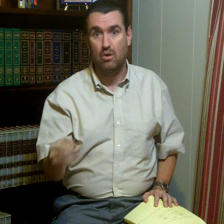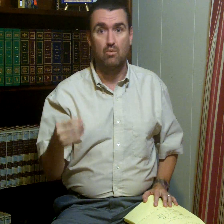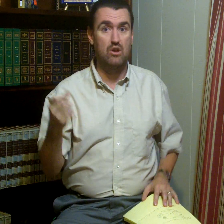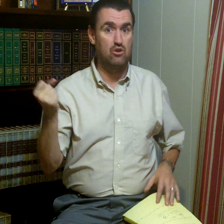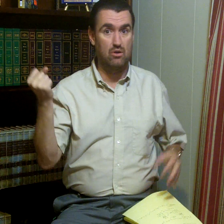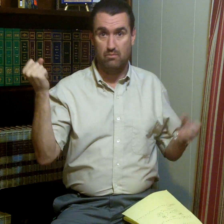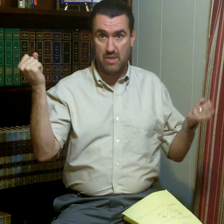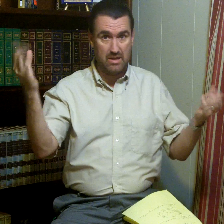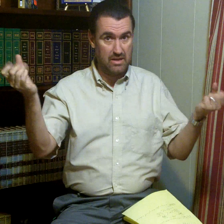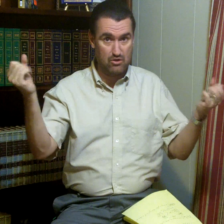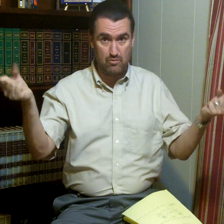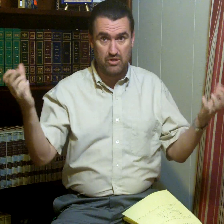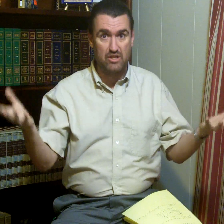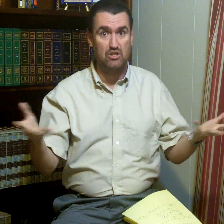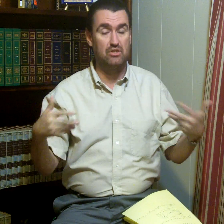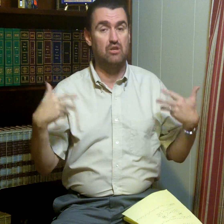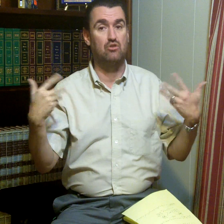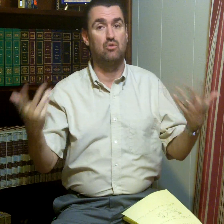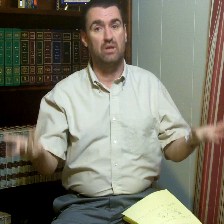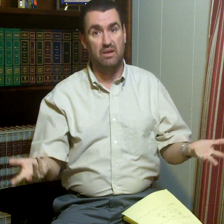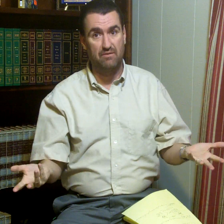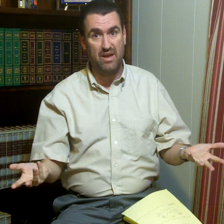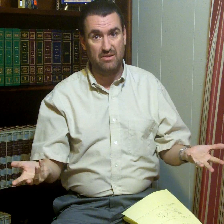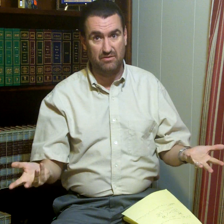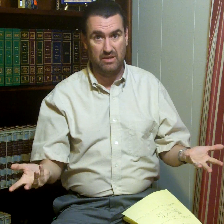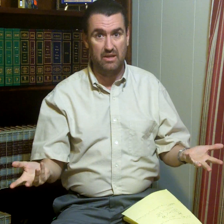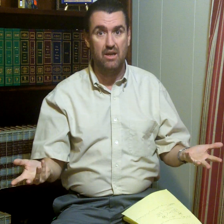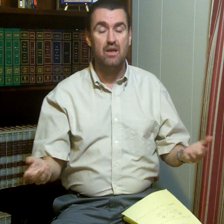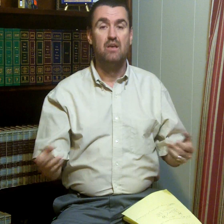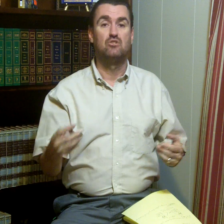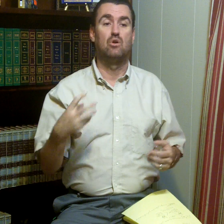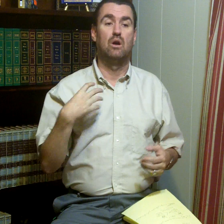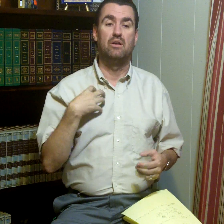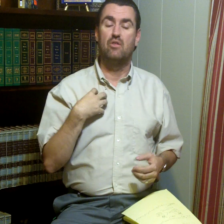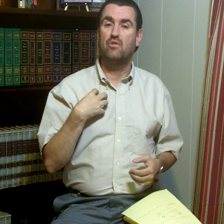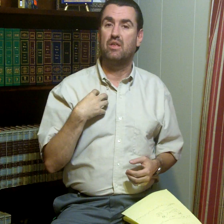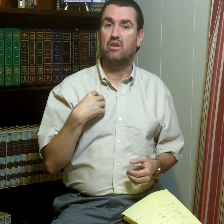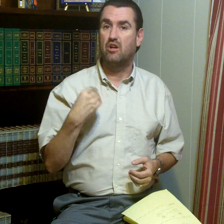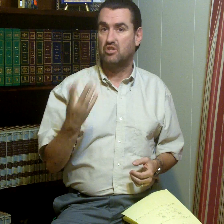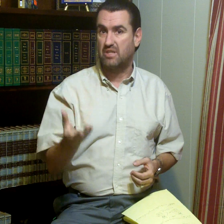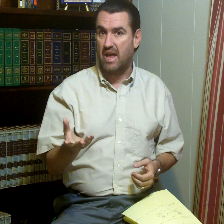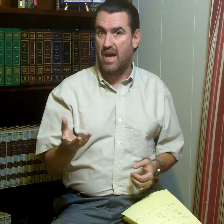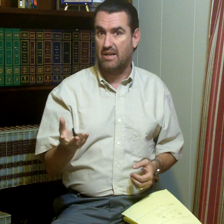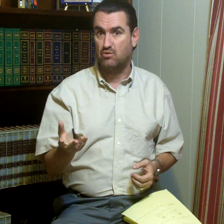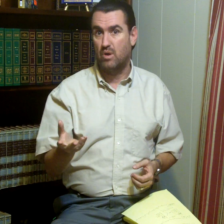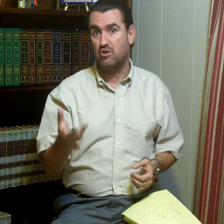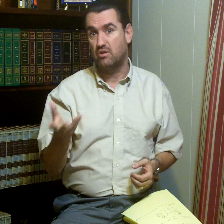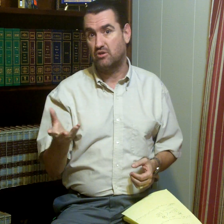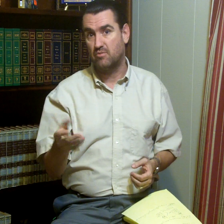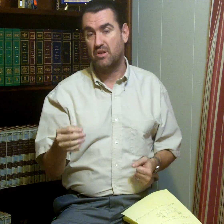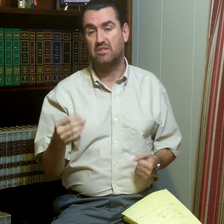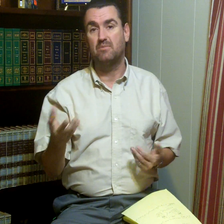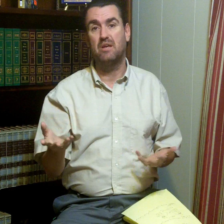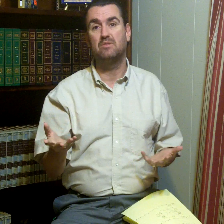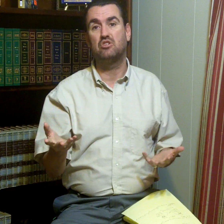or when you're making interpretations that you're doing it effectively so another thing that I'll just add is when you're interpreting sometimes it's a